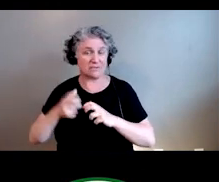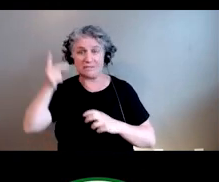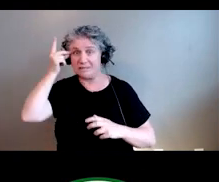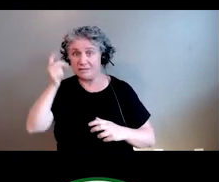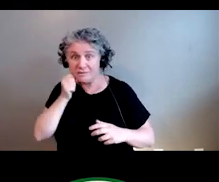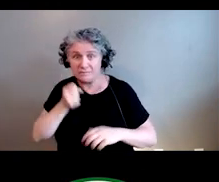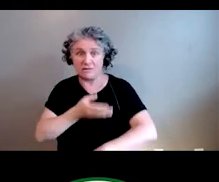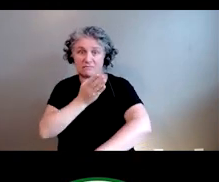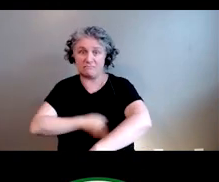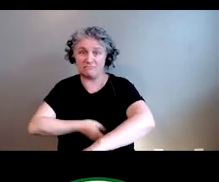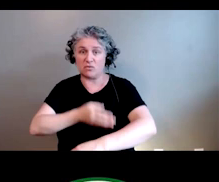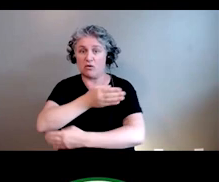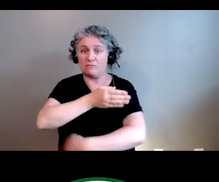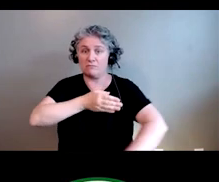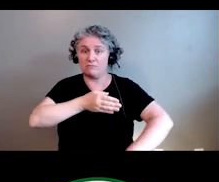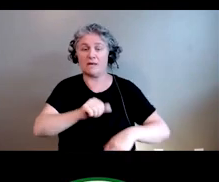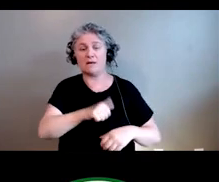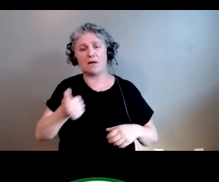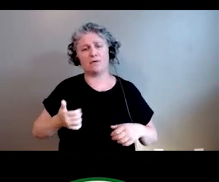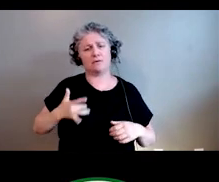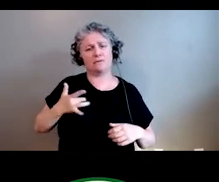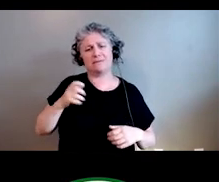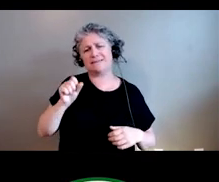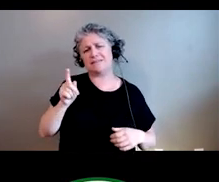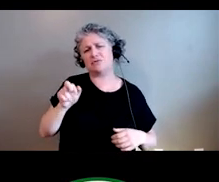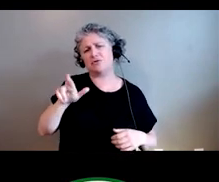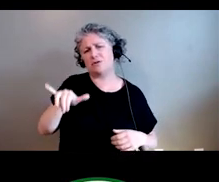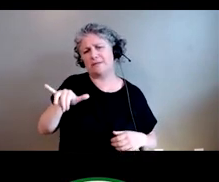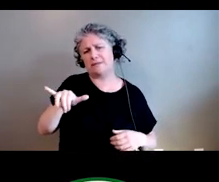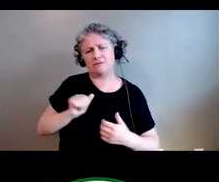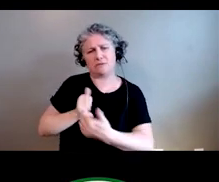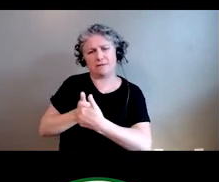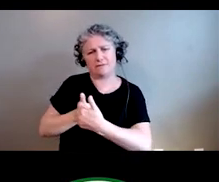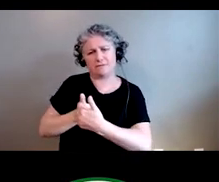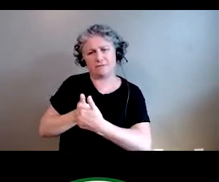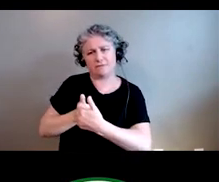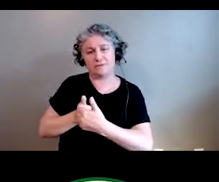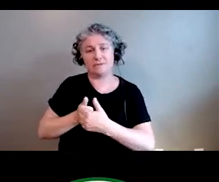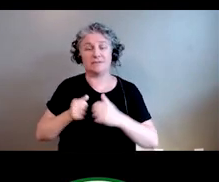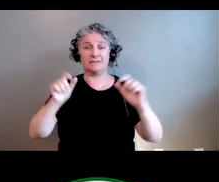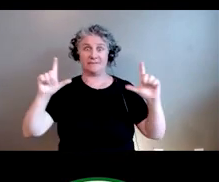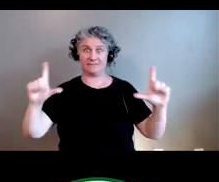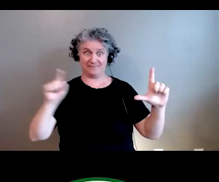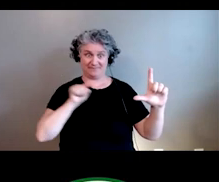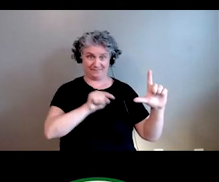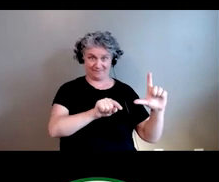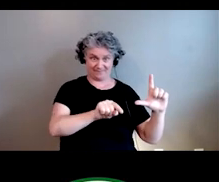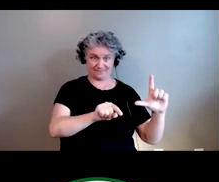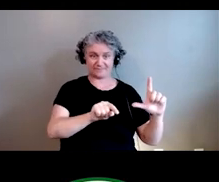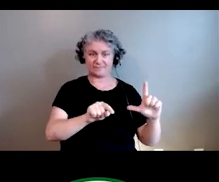In the bottom left, we have a close-up picture of a world leading adaptive bike in action on the trails of Cam or Nordic Centre.